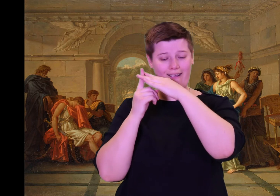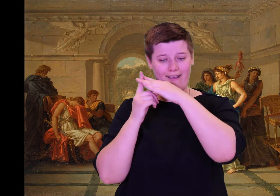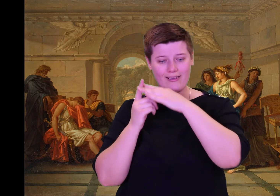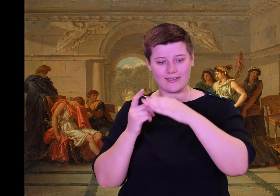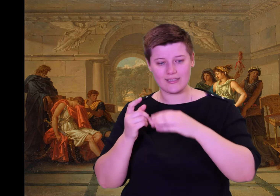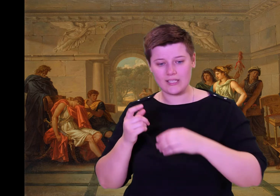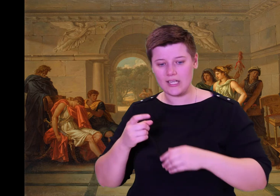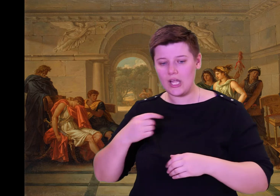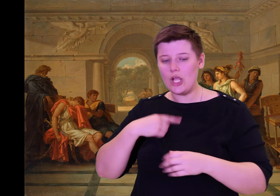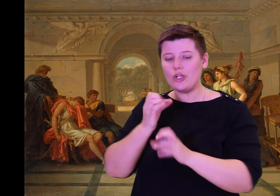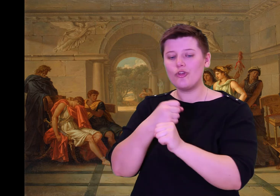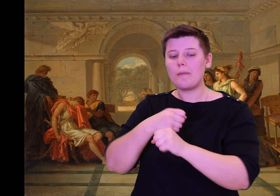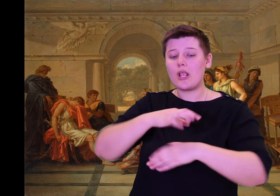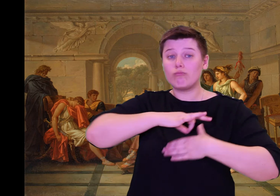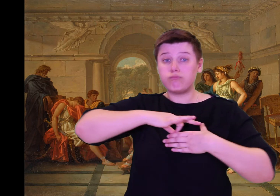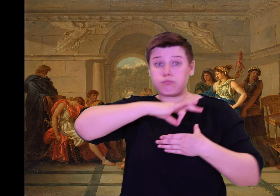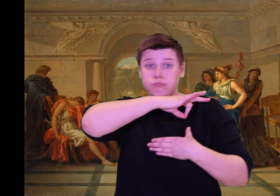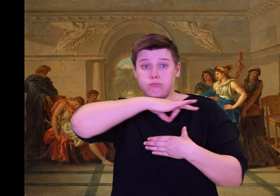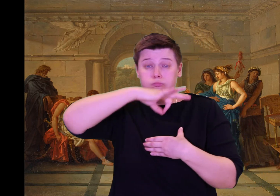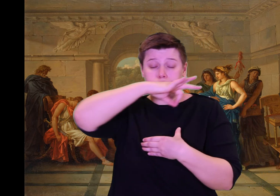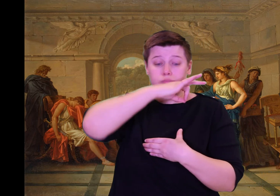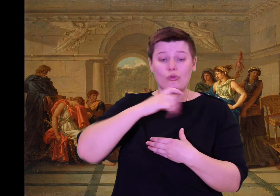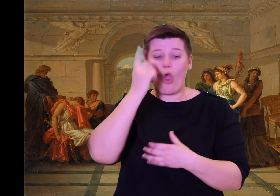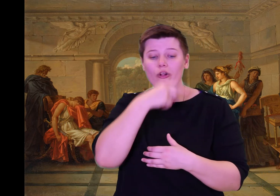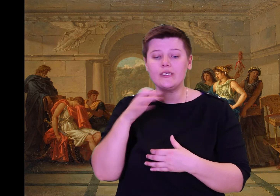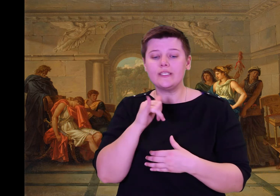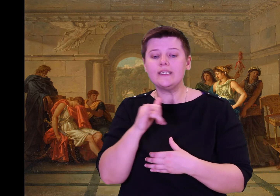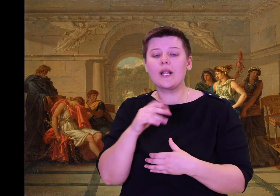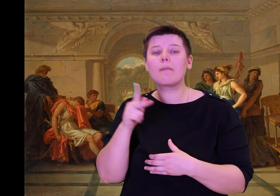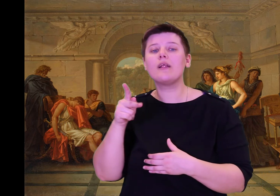Telemachus has a goddess as his guide--Athena,